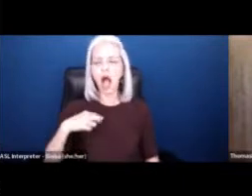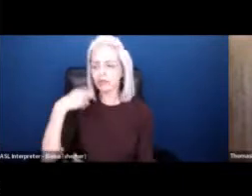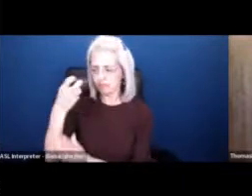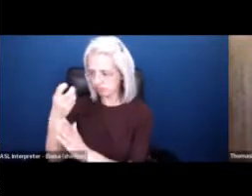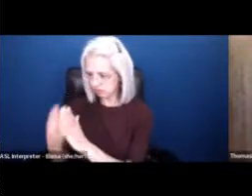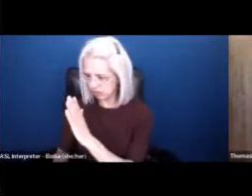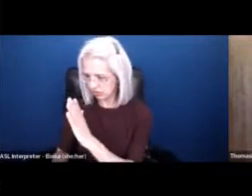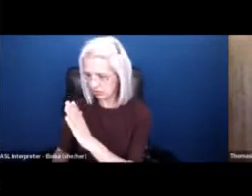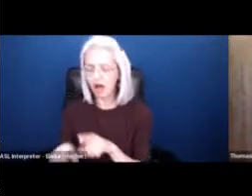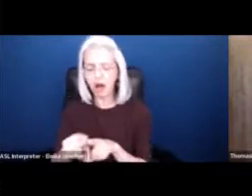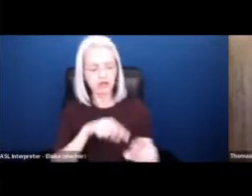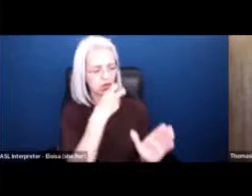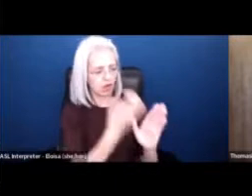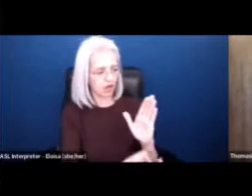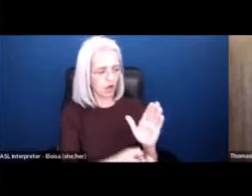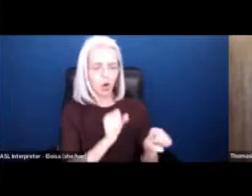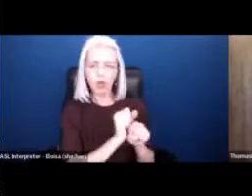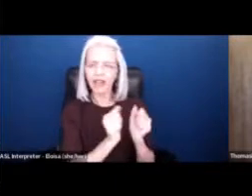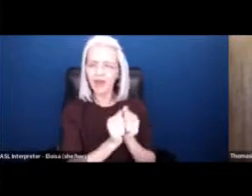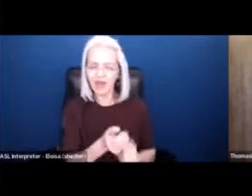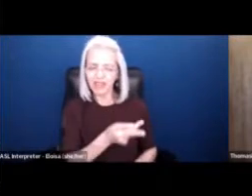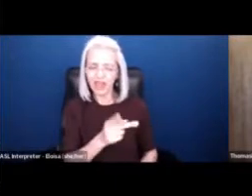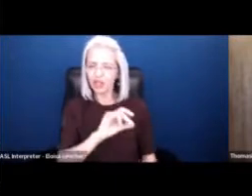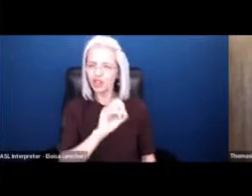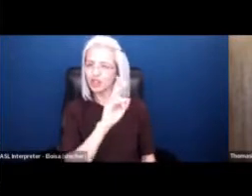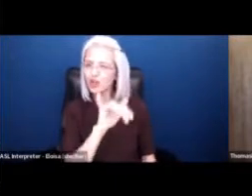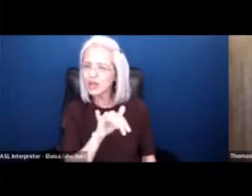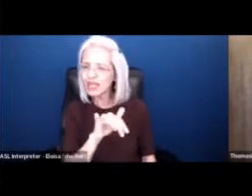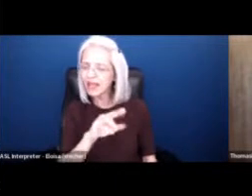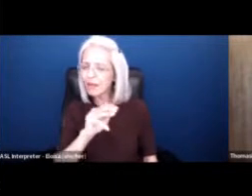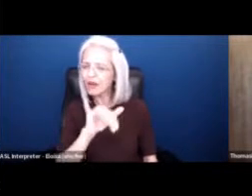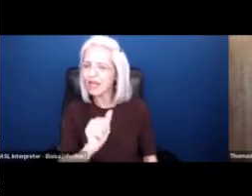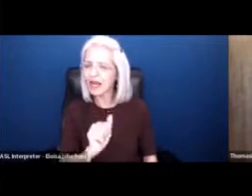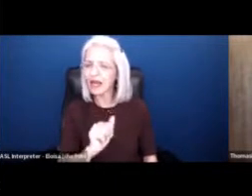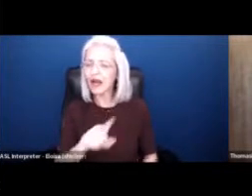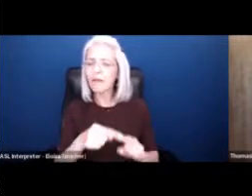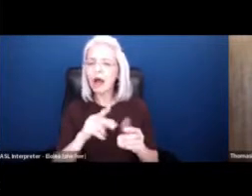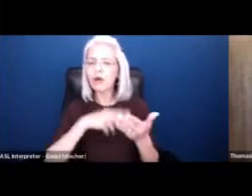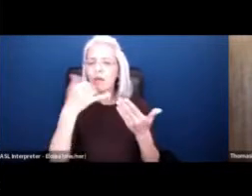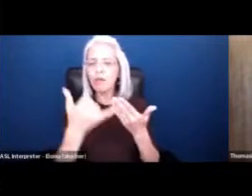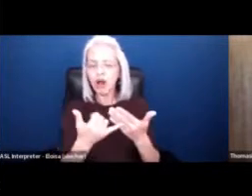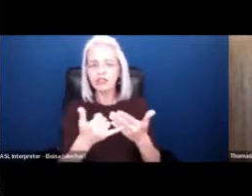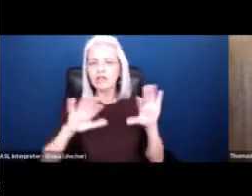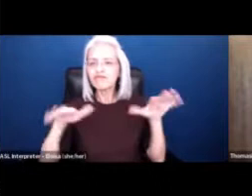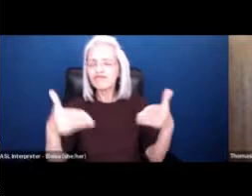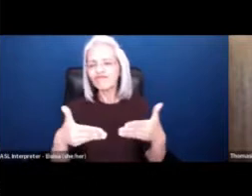collaborating with them on a product that we call Traumatic Brain Injury and Substance Use Disorders, Making the